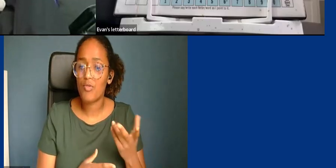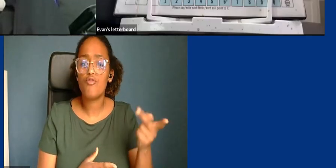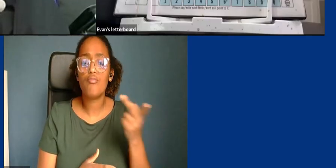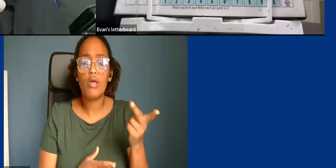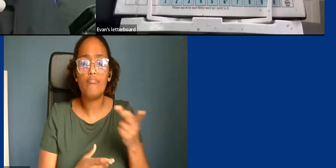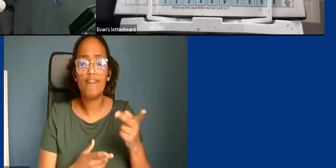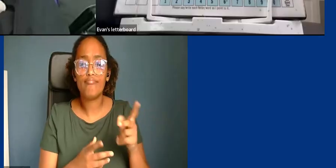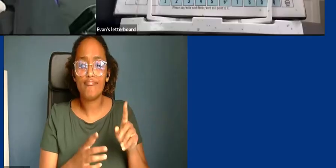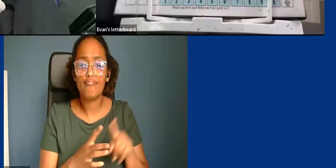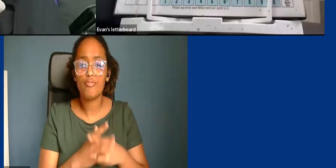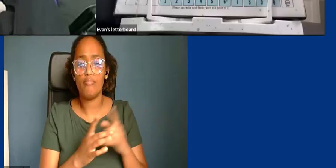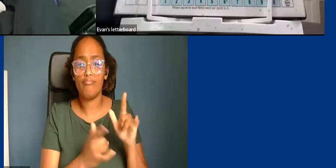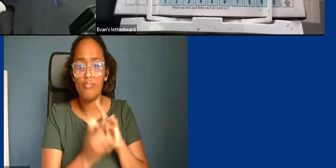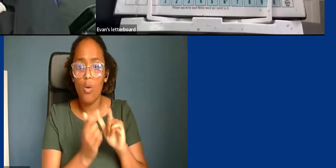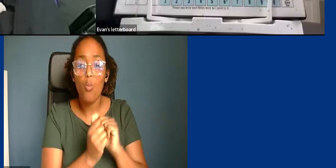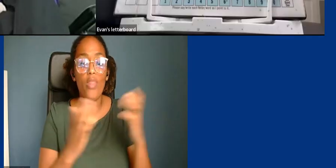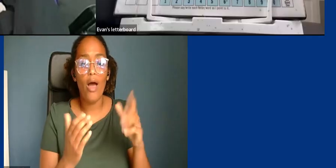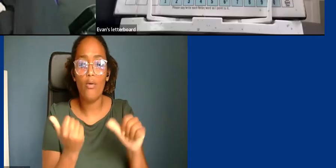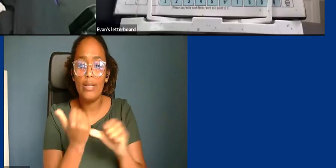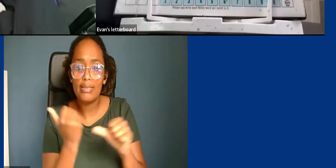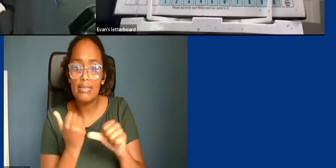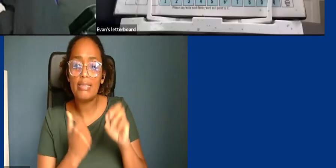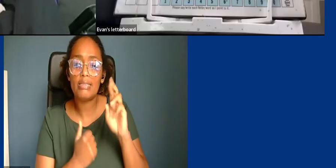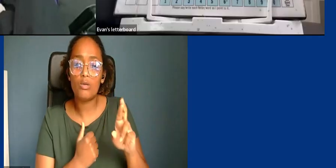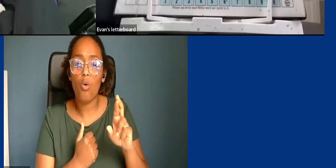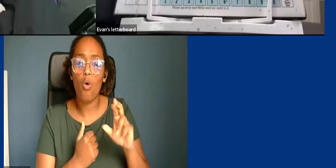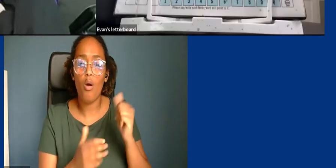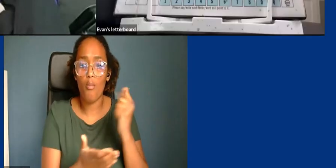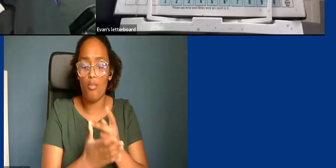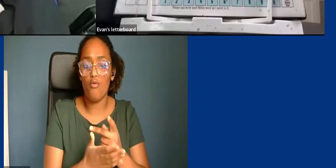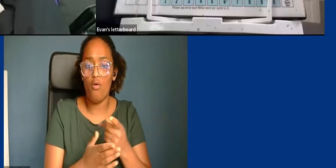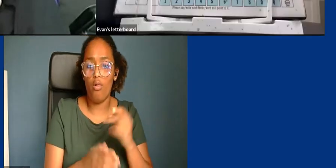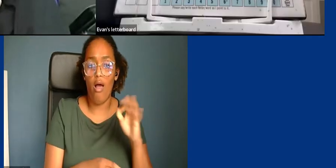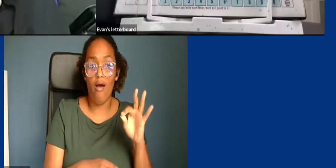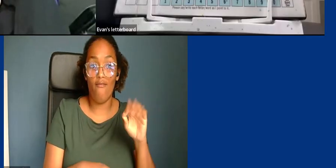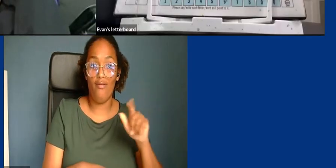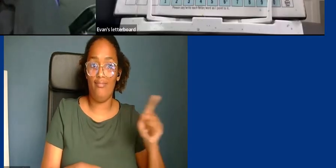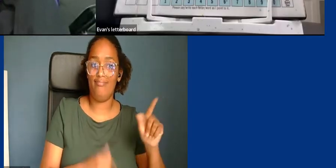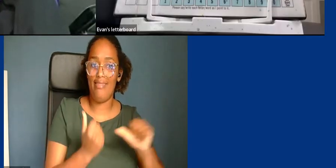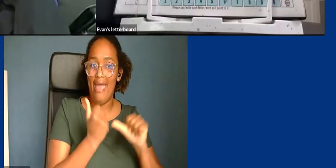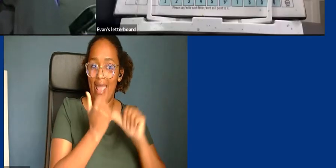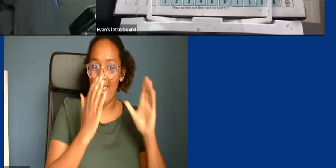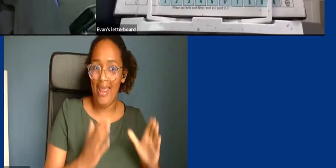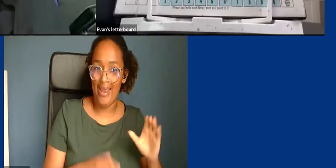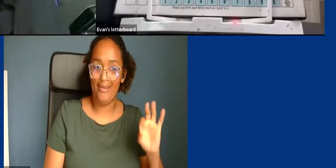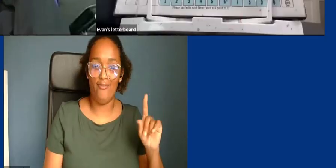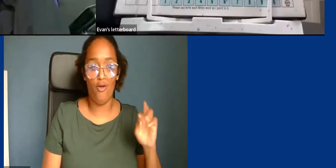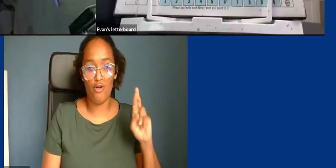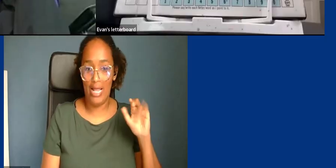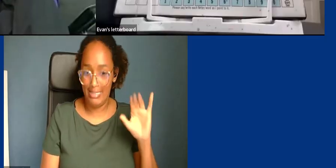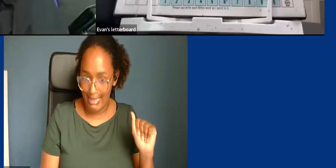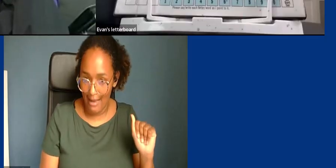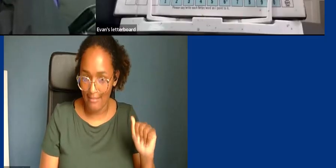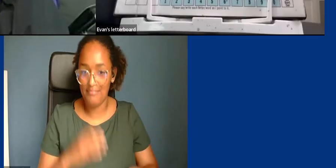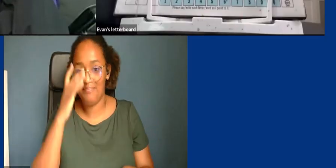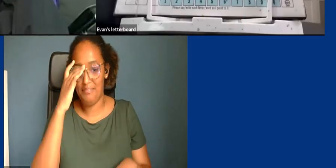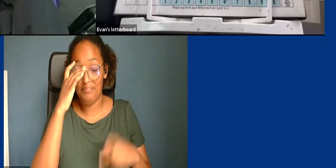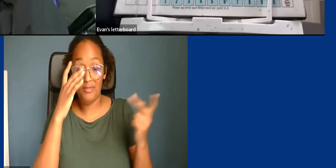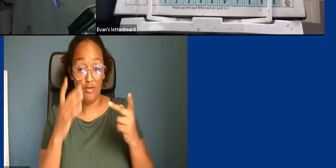And soon, the pair are on the floor together, at which point the movie cuts to Gabby's mother arriving